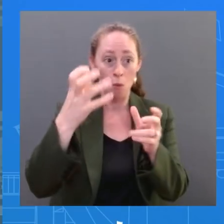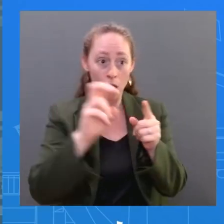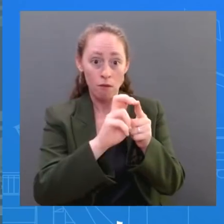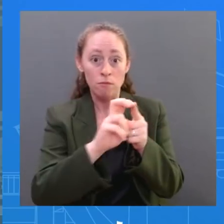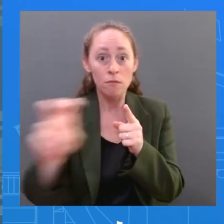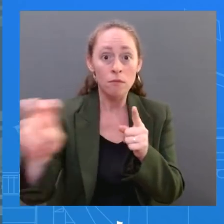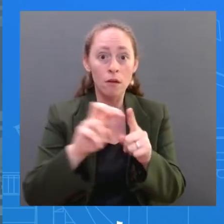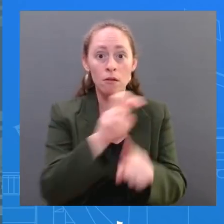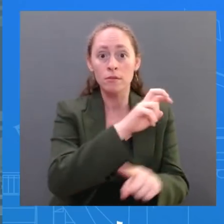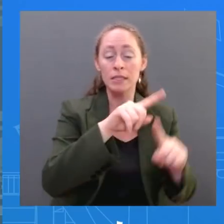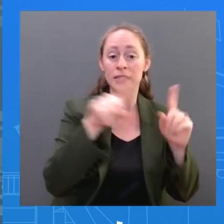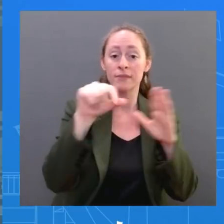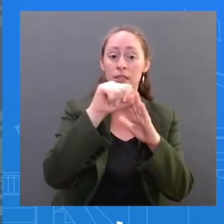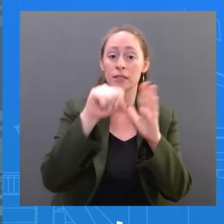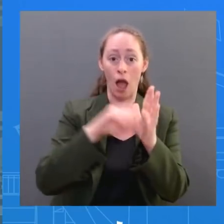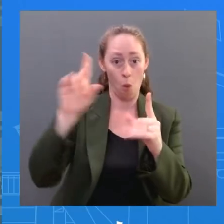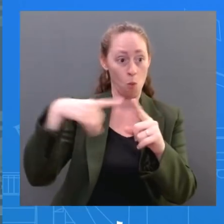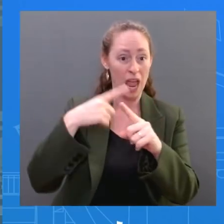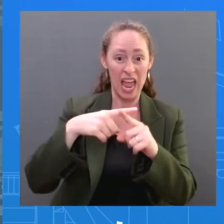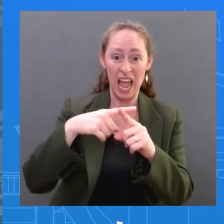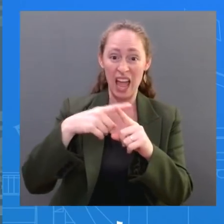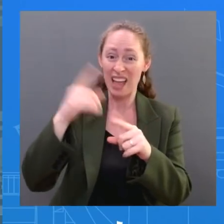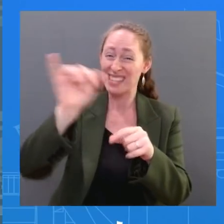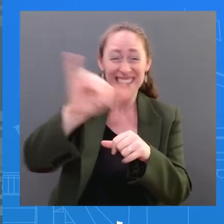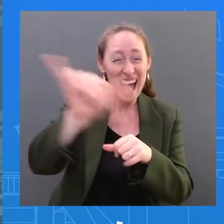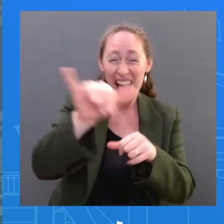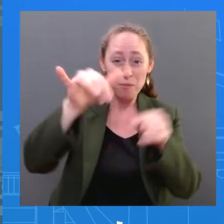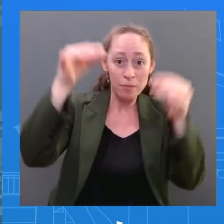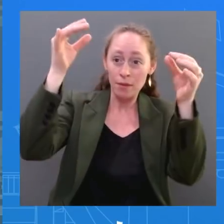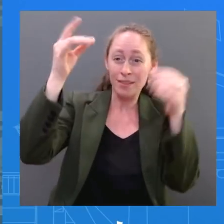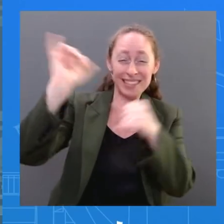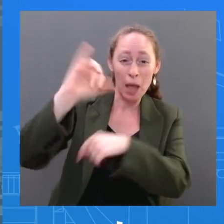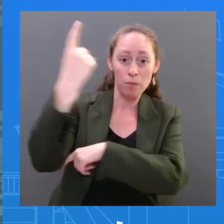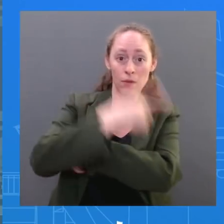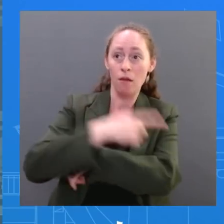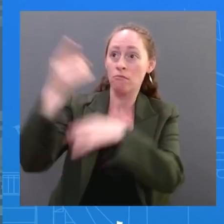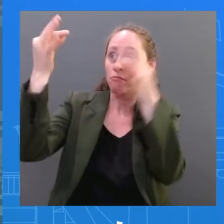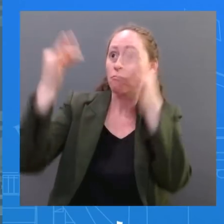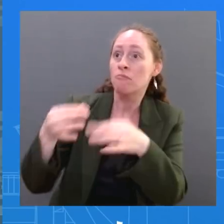and has continued to be vigilant so that no woman, no person who is seeking a medical service